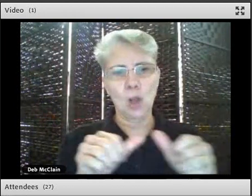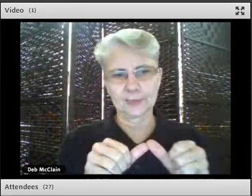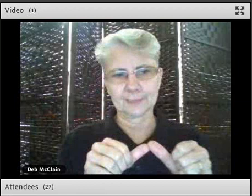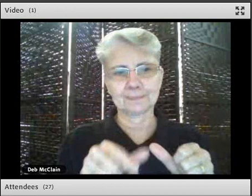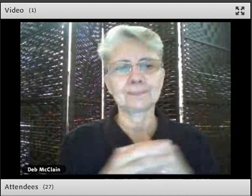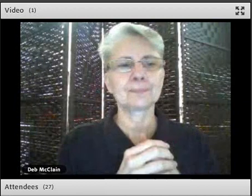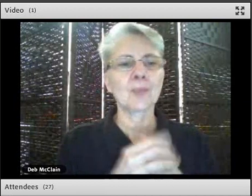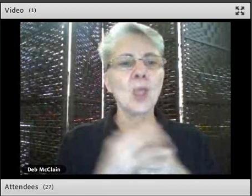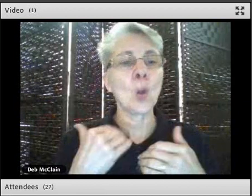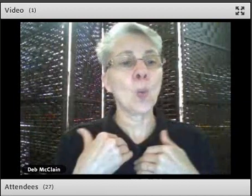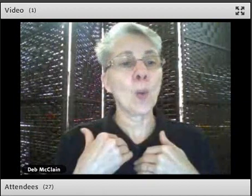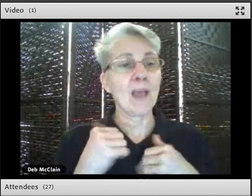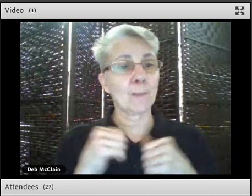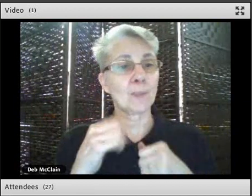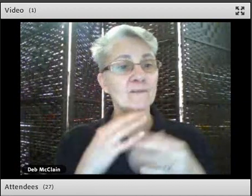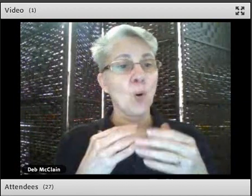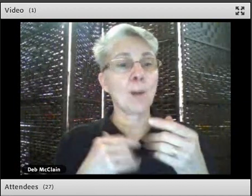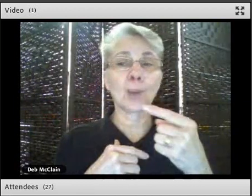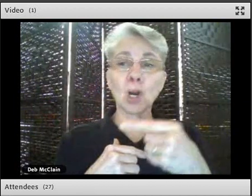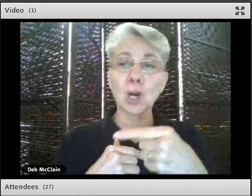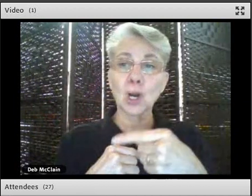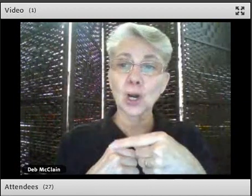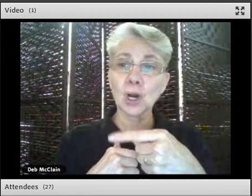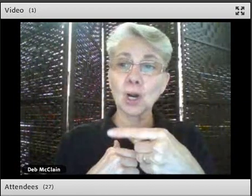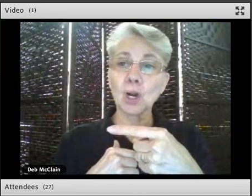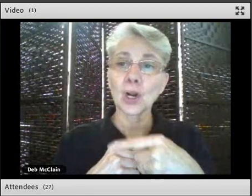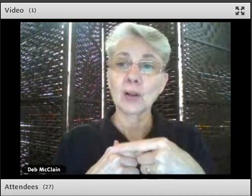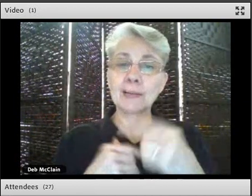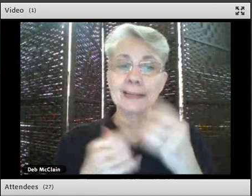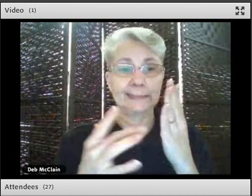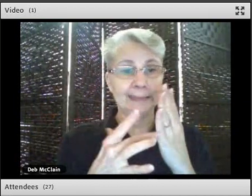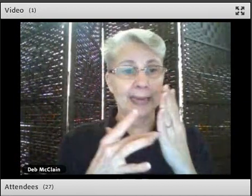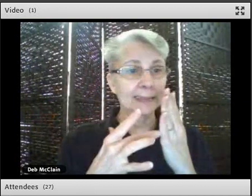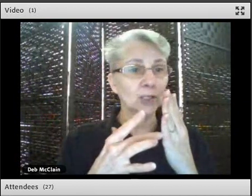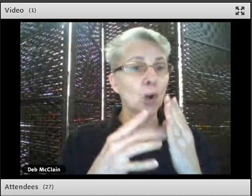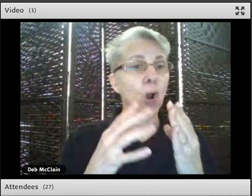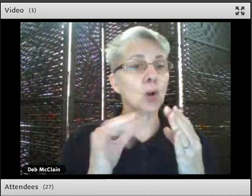and then we've got our added access points for the storyteller